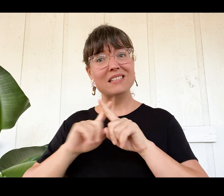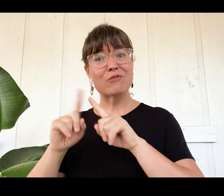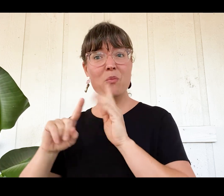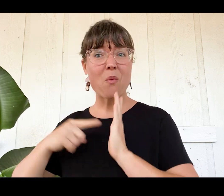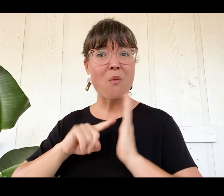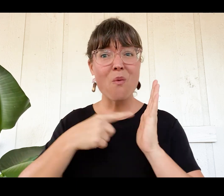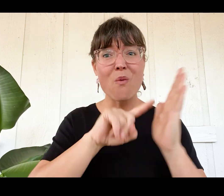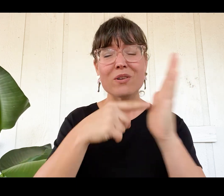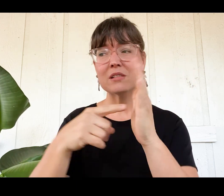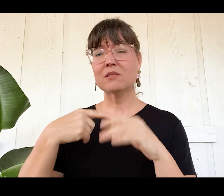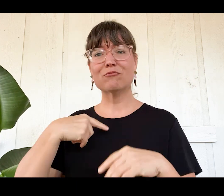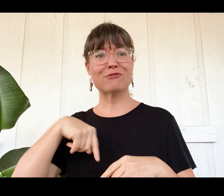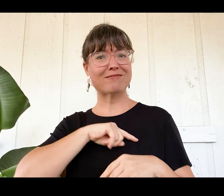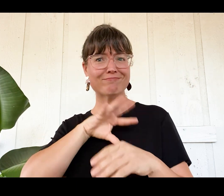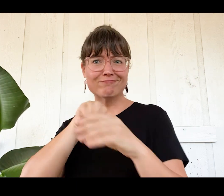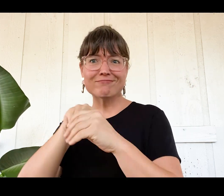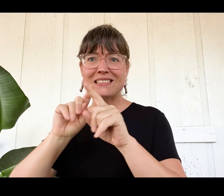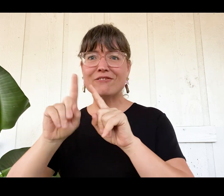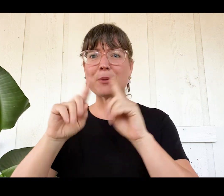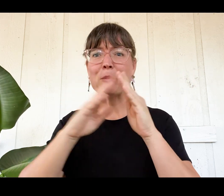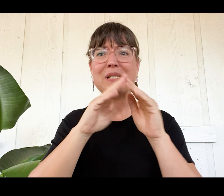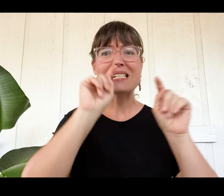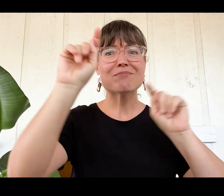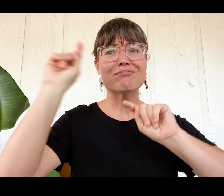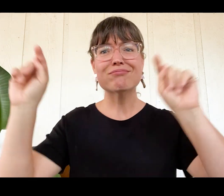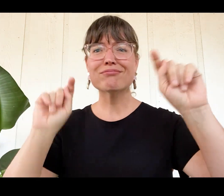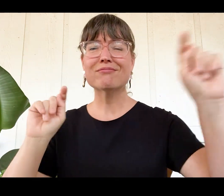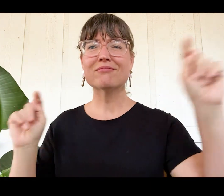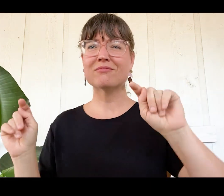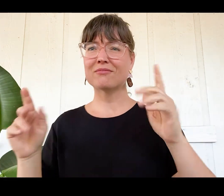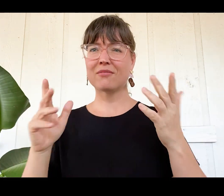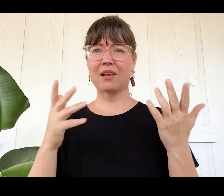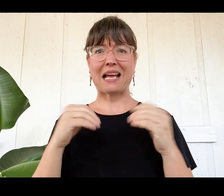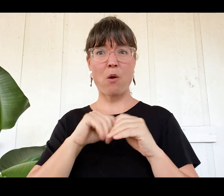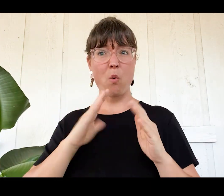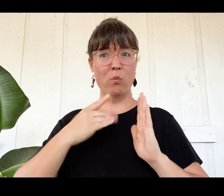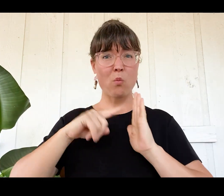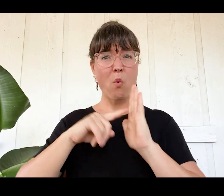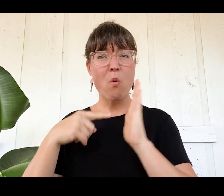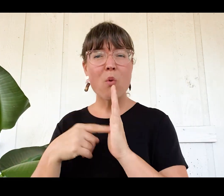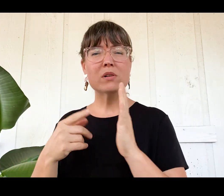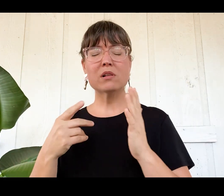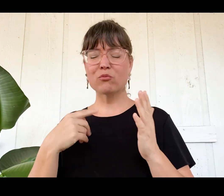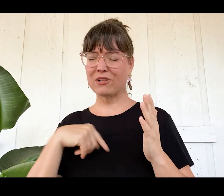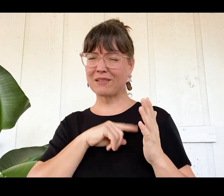In our various roles and as we connect with a host of communities, it’s important